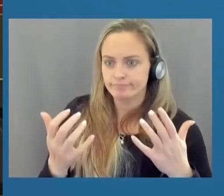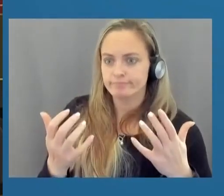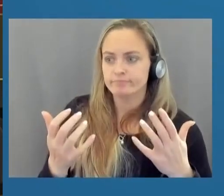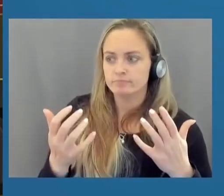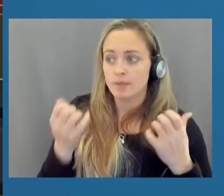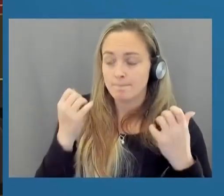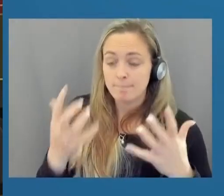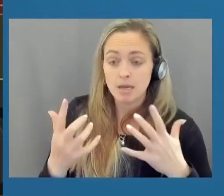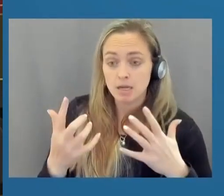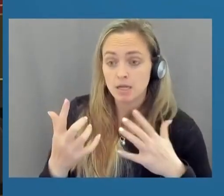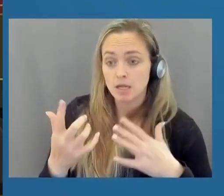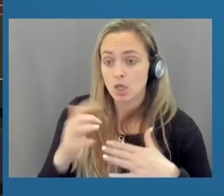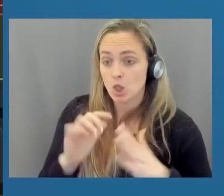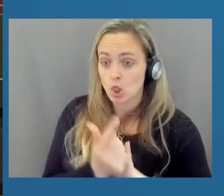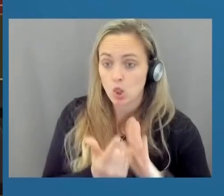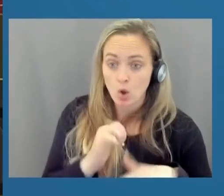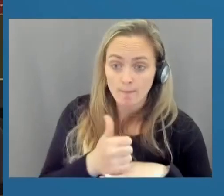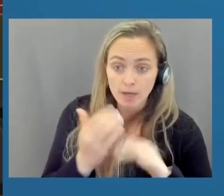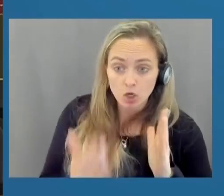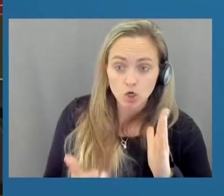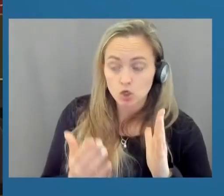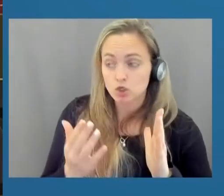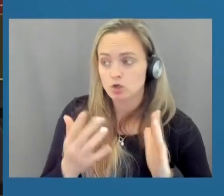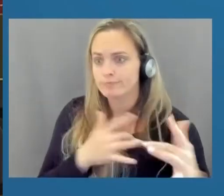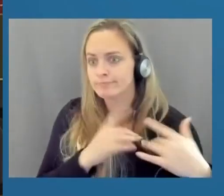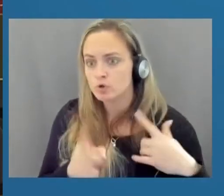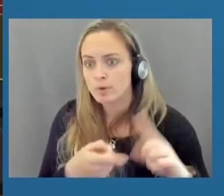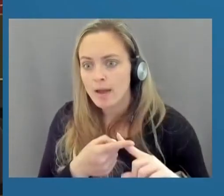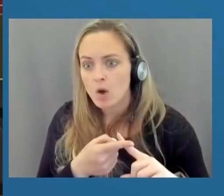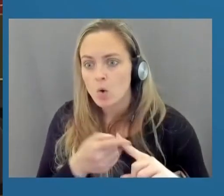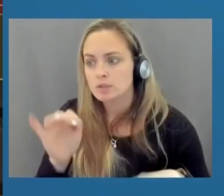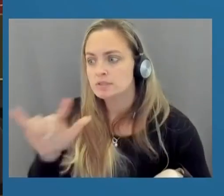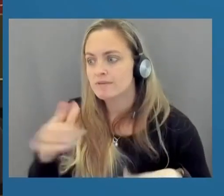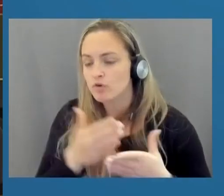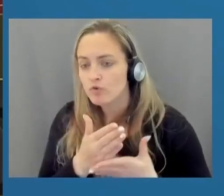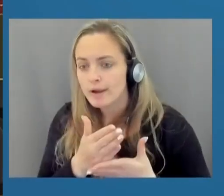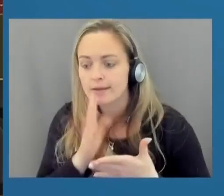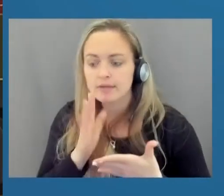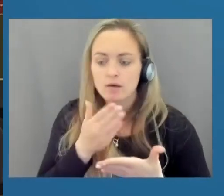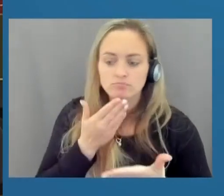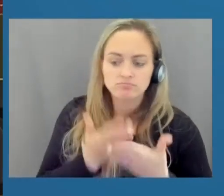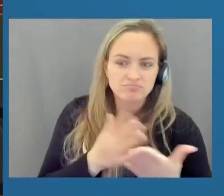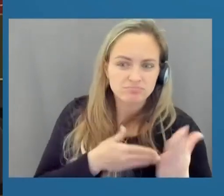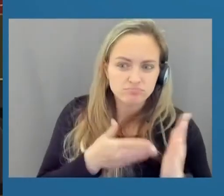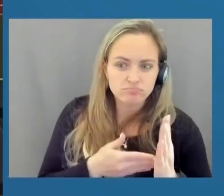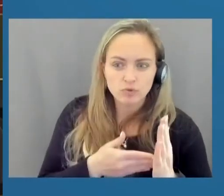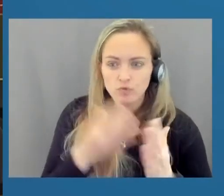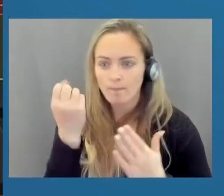they're concerned about civil rights and that this could have a chilling effect on protesters. Um, what's your response to that,